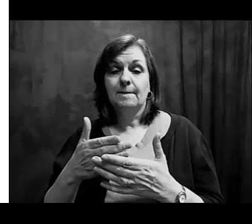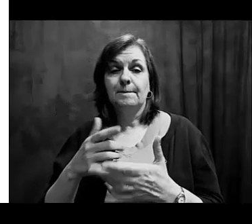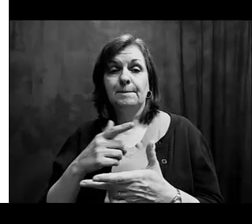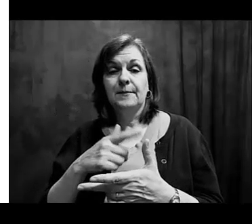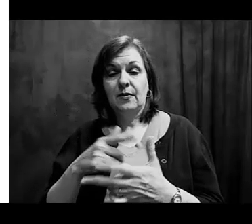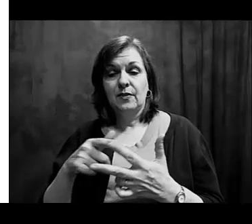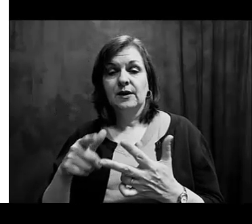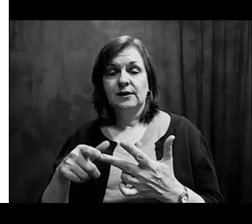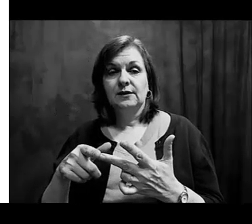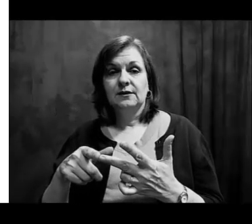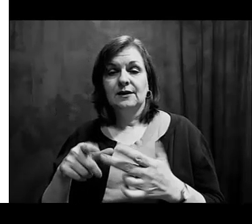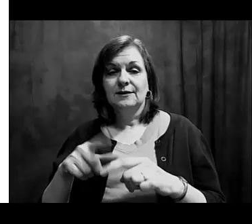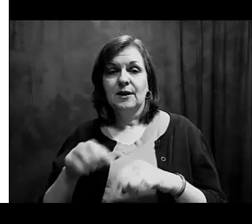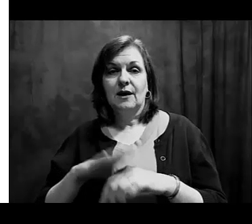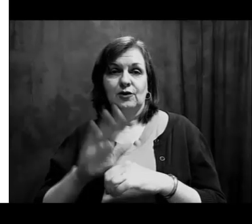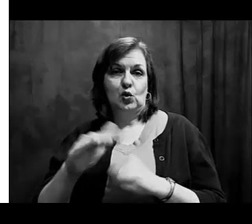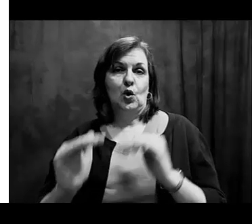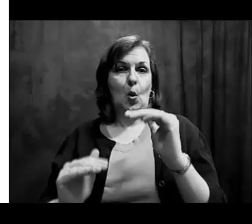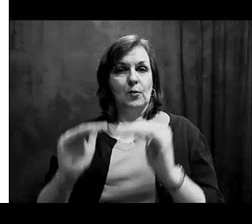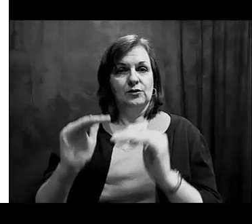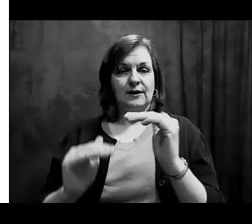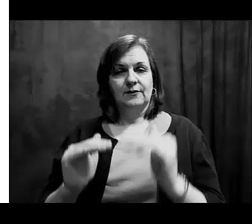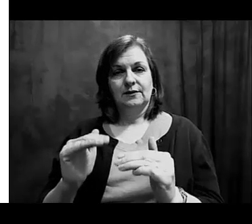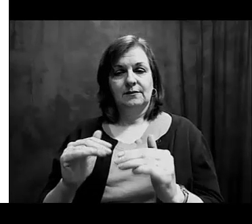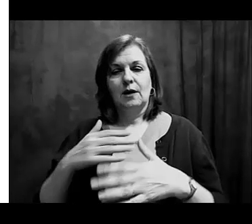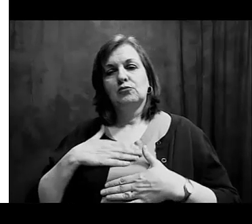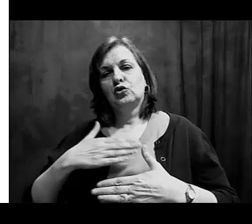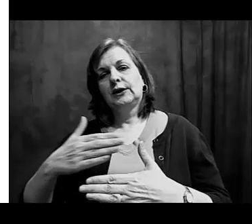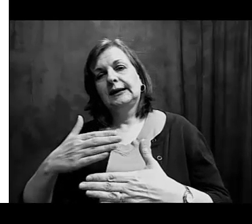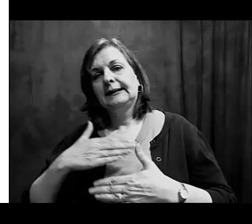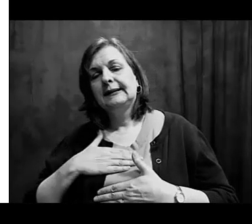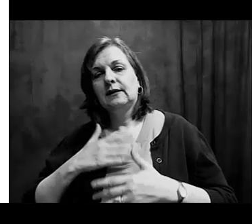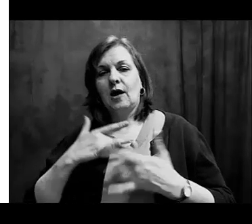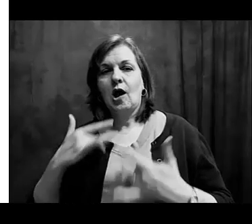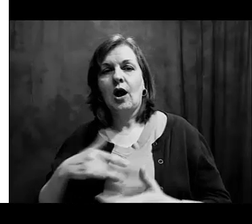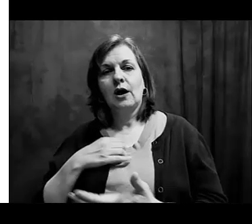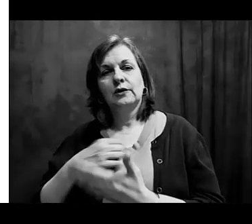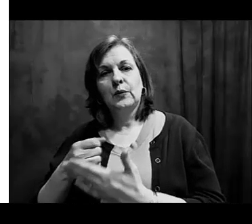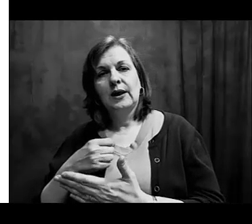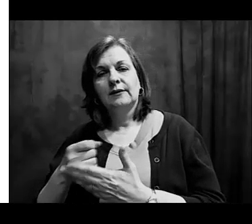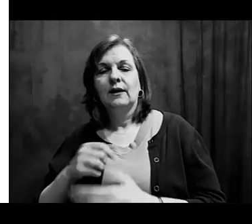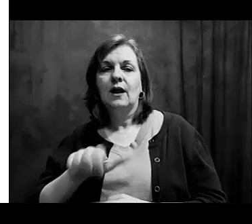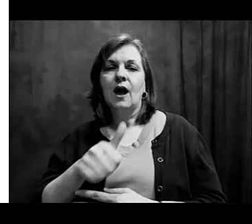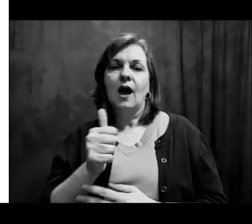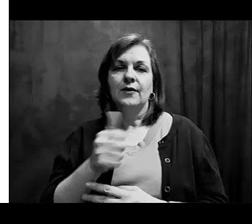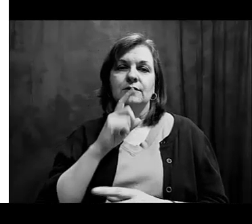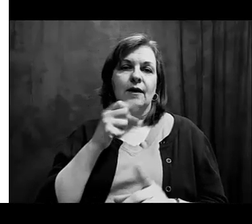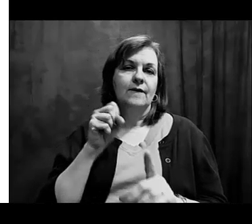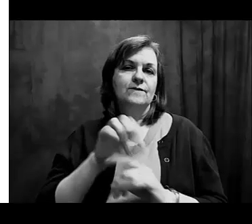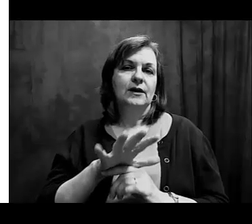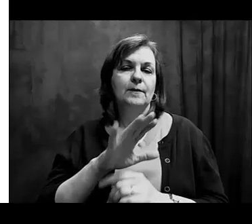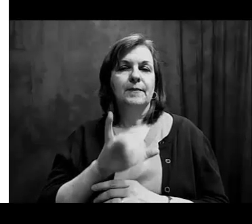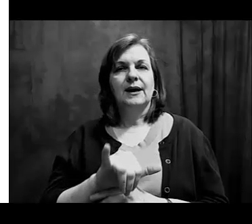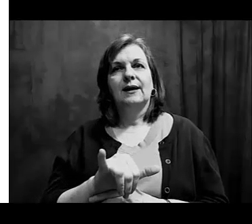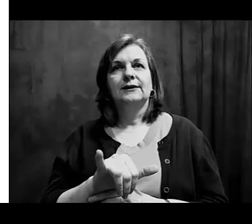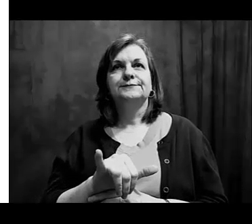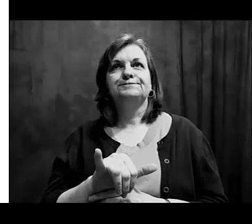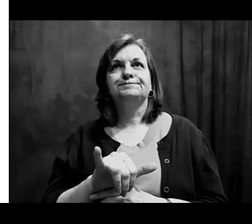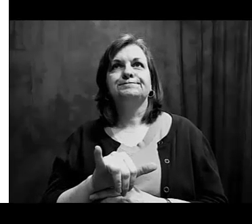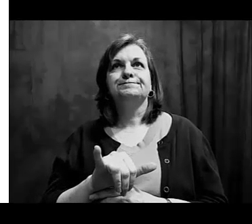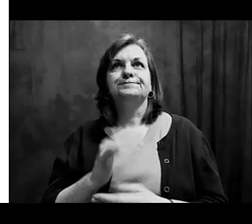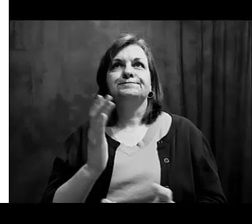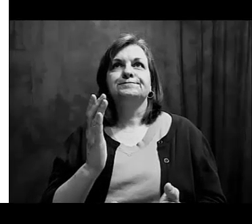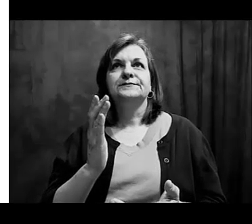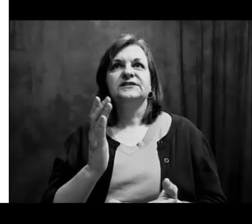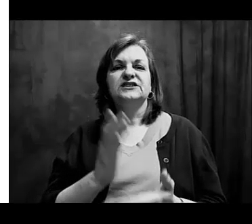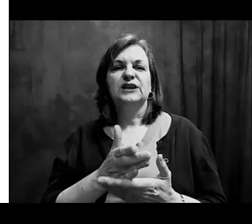your homeostasis -- breathing and heart rate others are based more on shutting down senses such ears and eyes